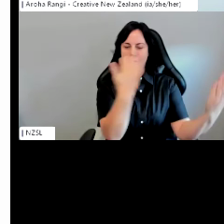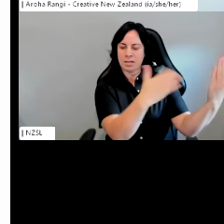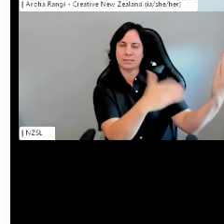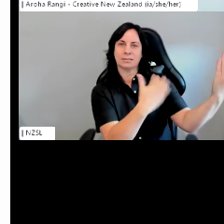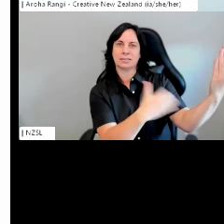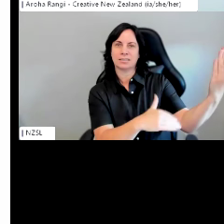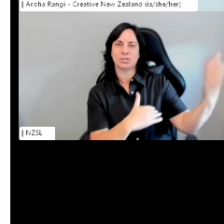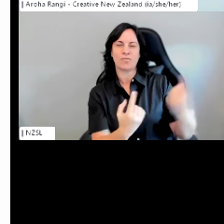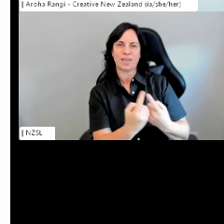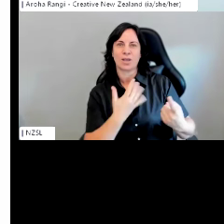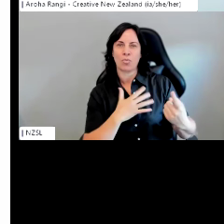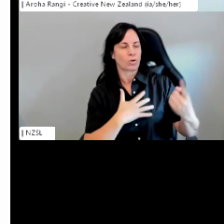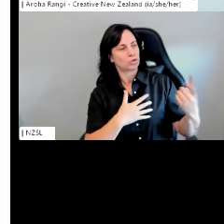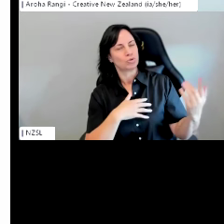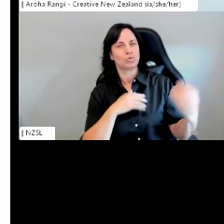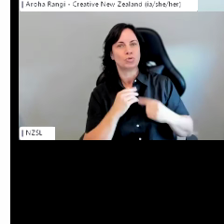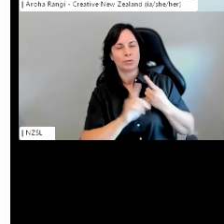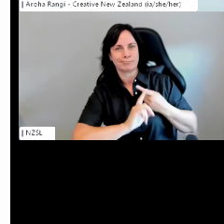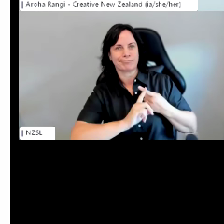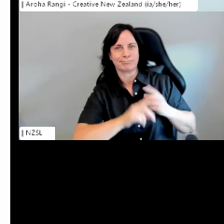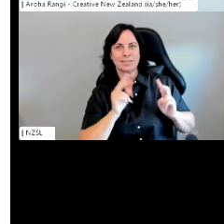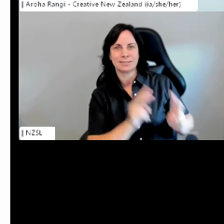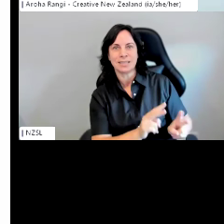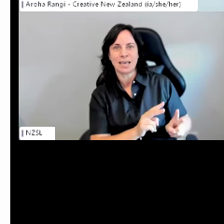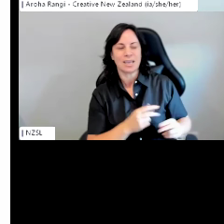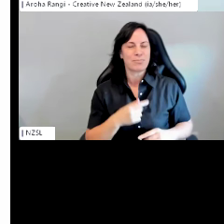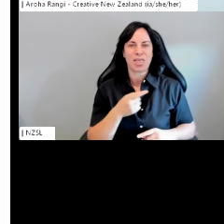saying before intentionally and deliberately deciding not to come and then they join the